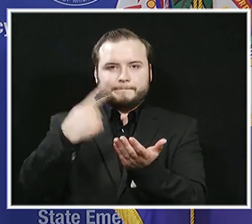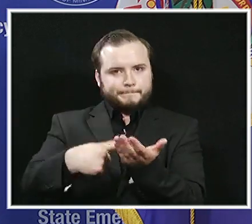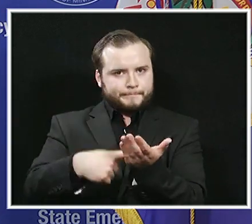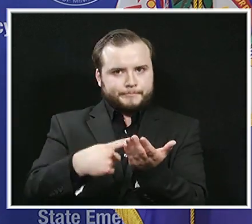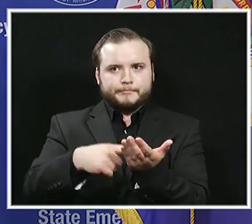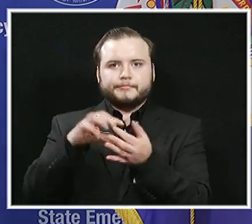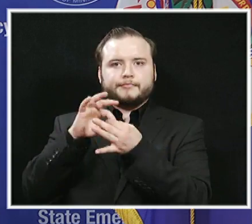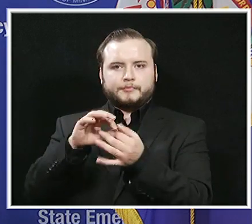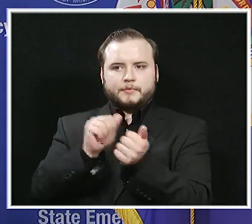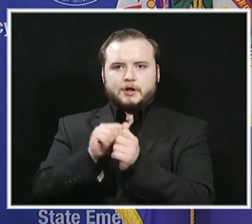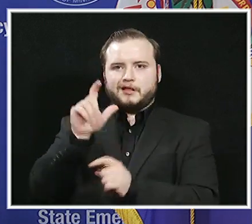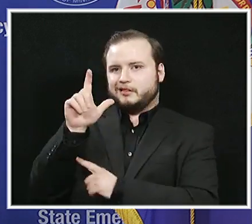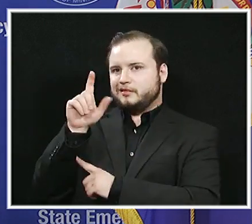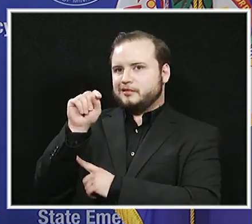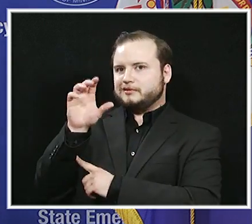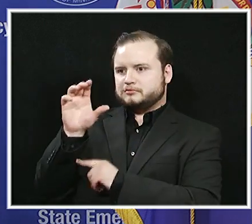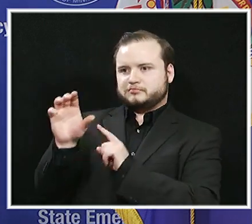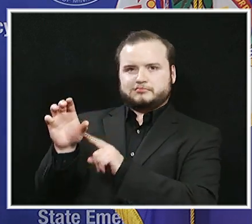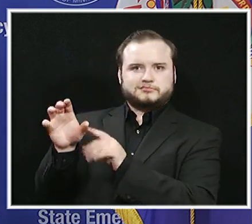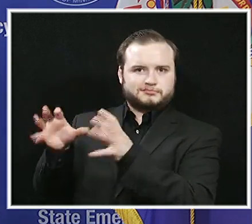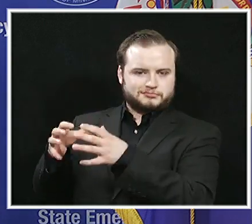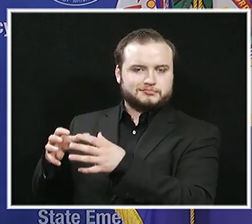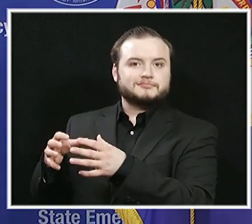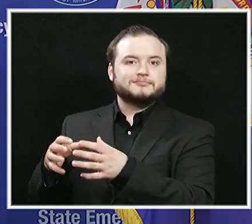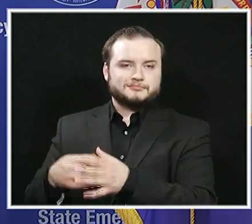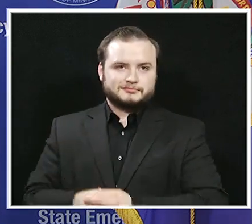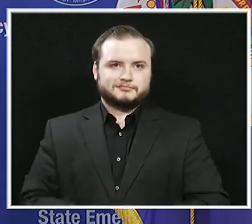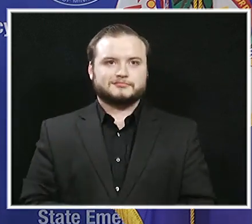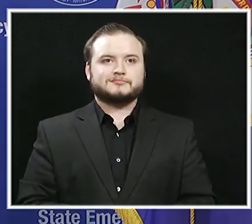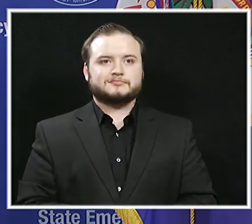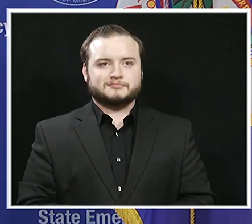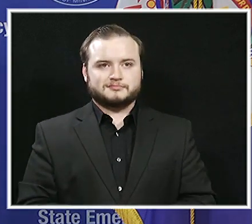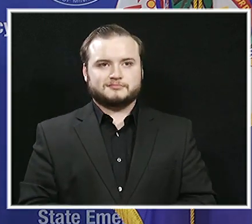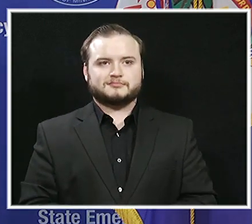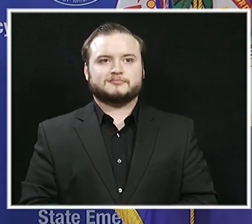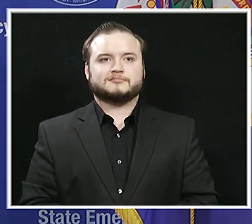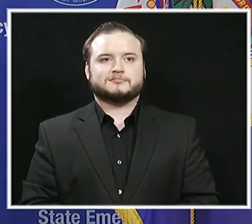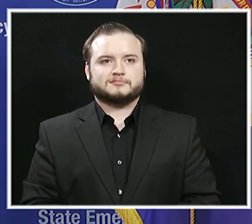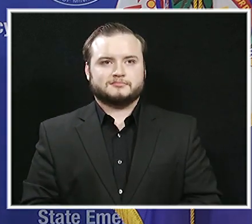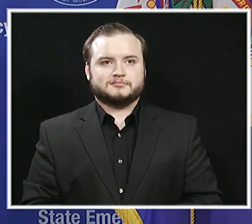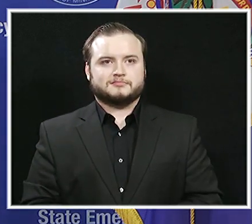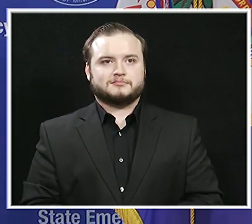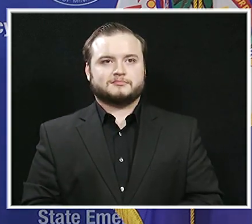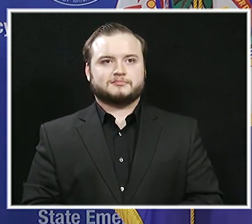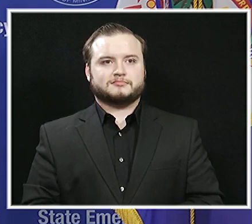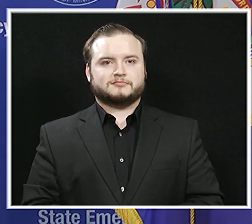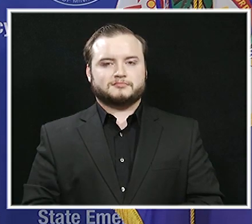bringing that up as a point, it's a very valid point. I can tell you we had spirited discussions amongst the health care community, amongst everyone else, but I